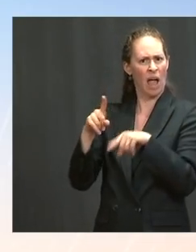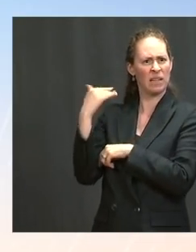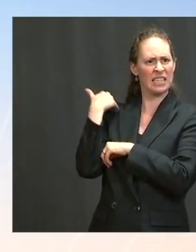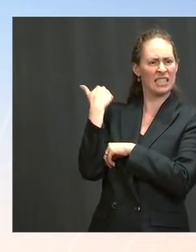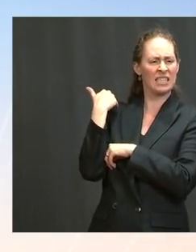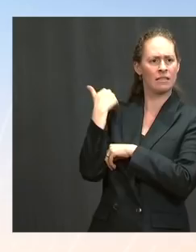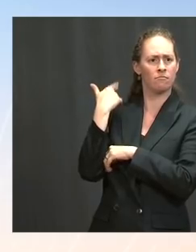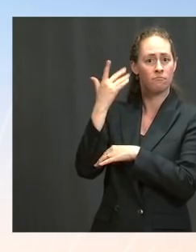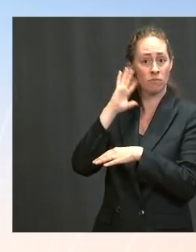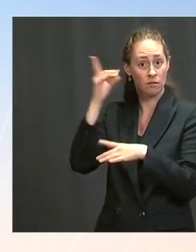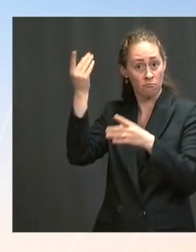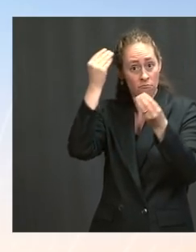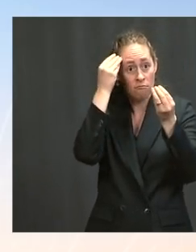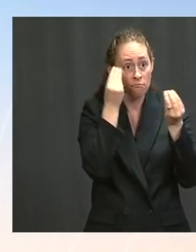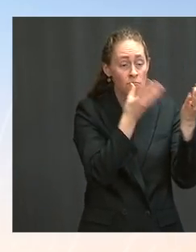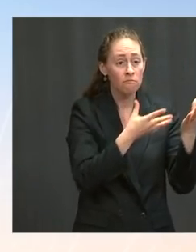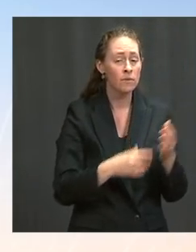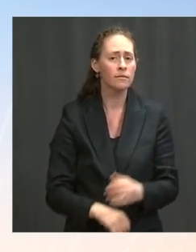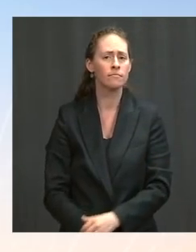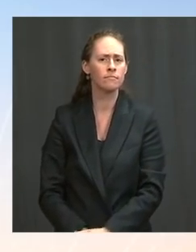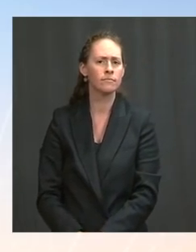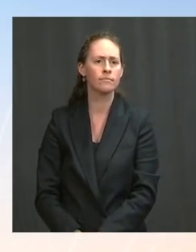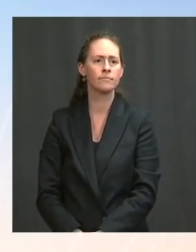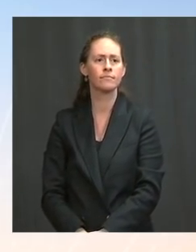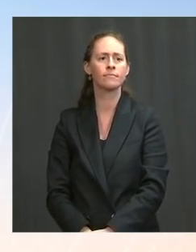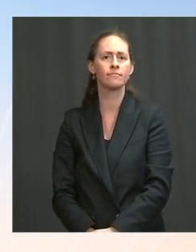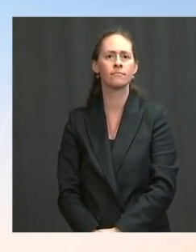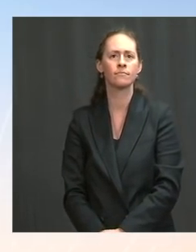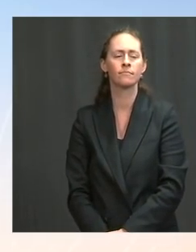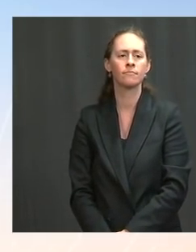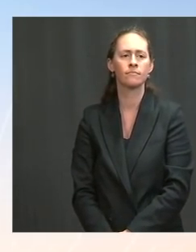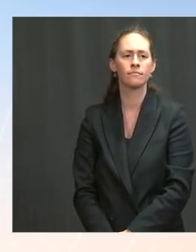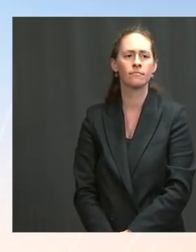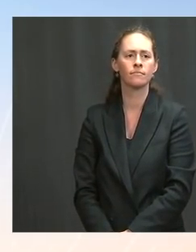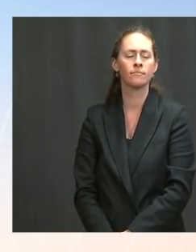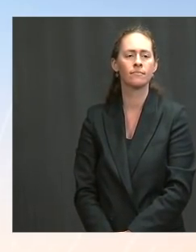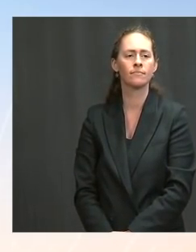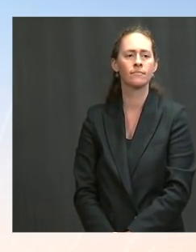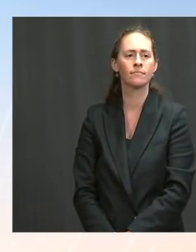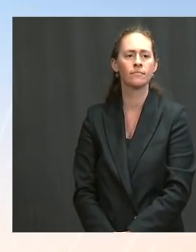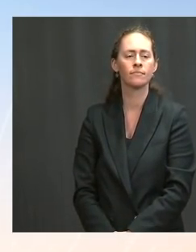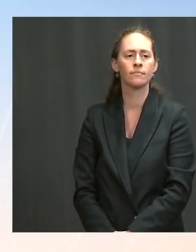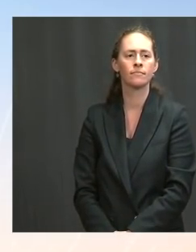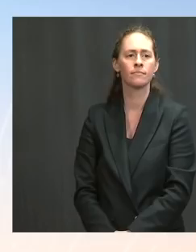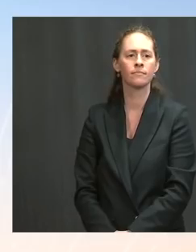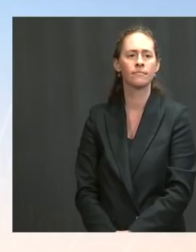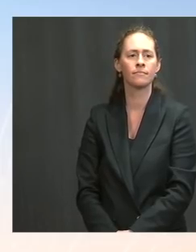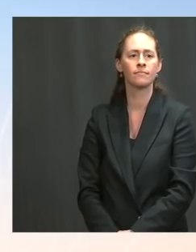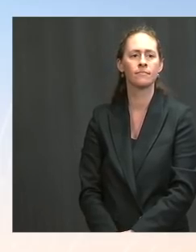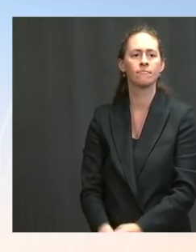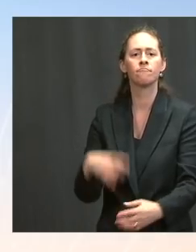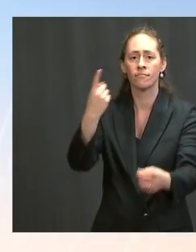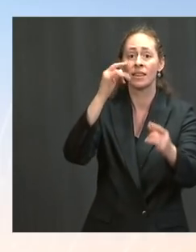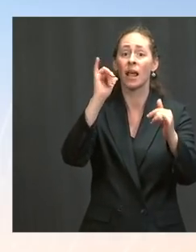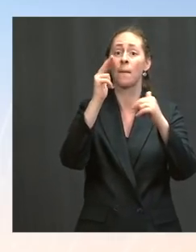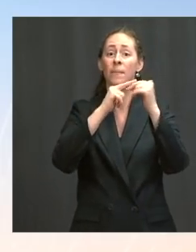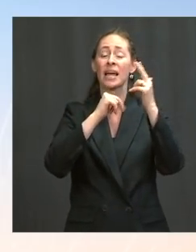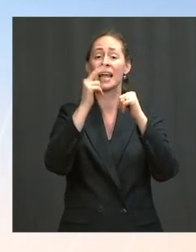that the chance for survivors still exist? And does he believe there is a federal role